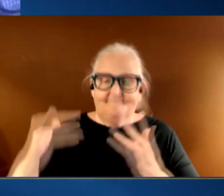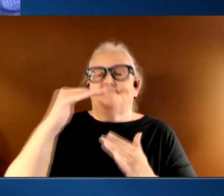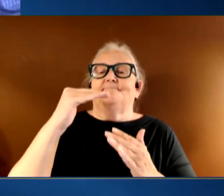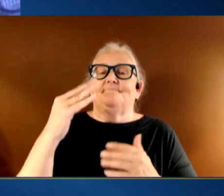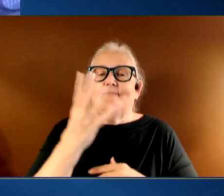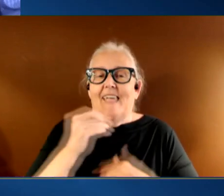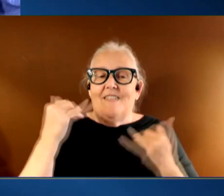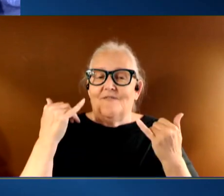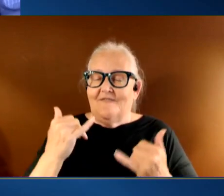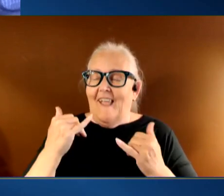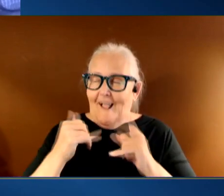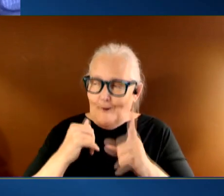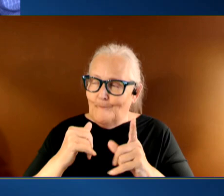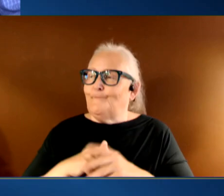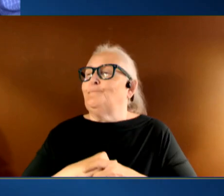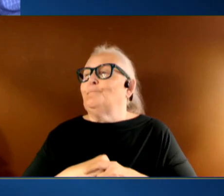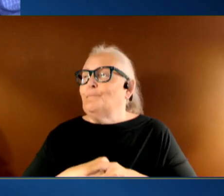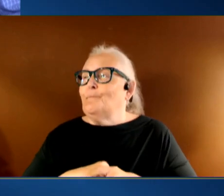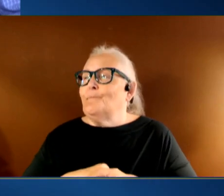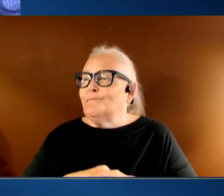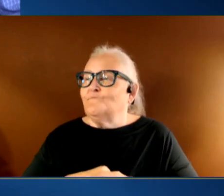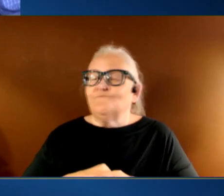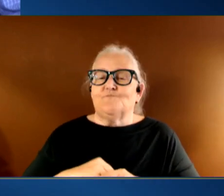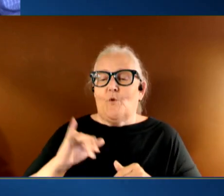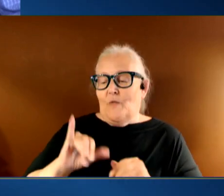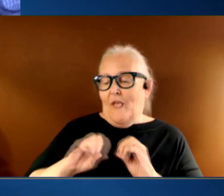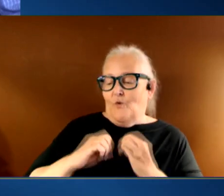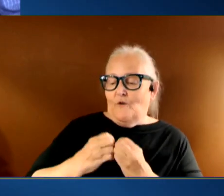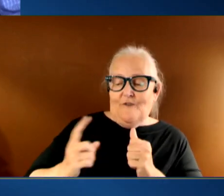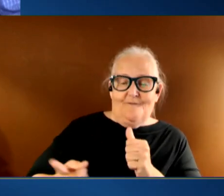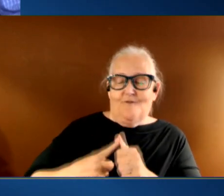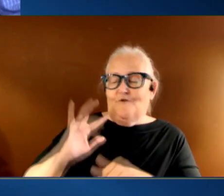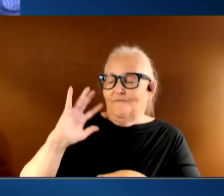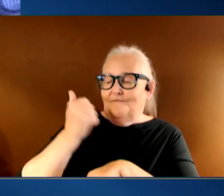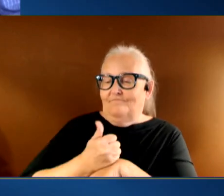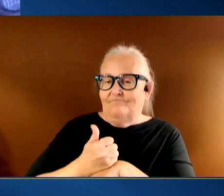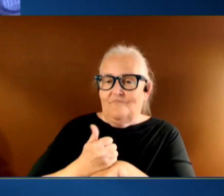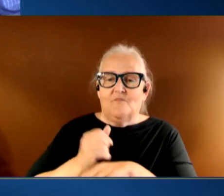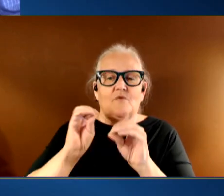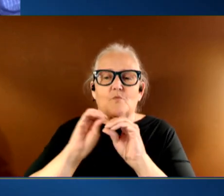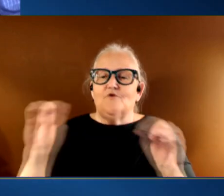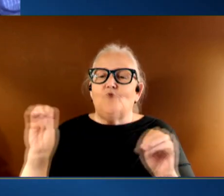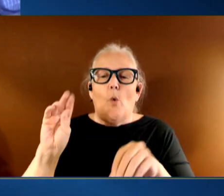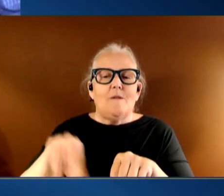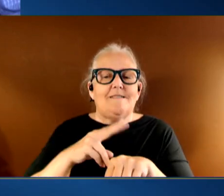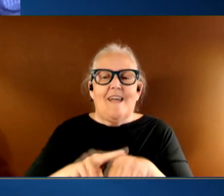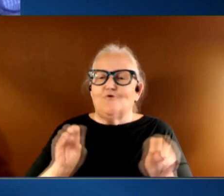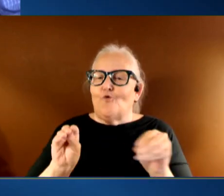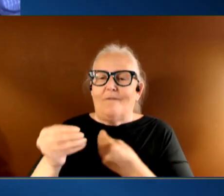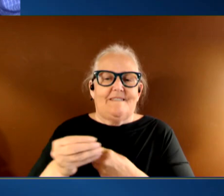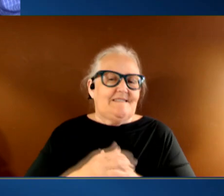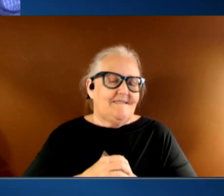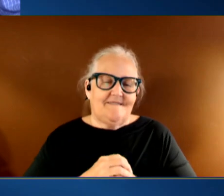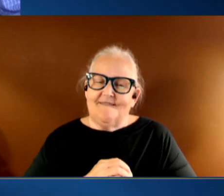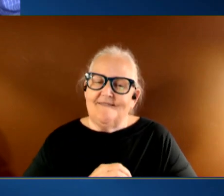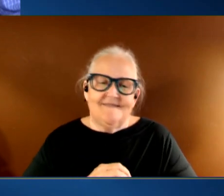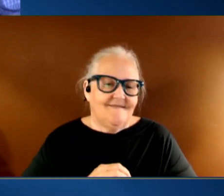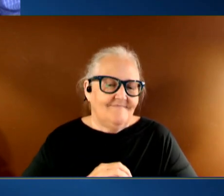we started, our organization started, we did not have a national office. So, we made sure,